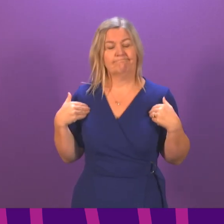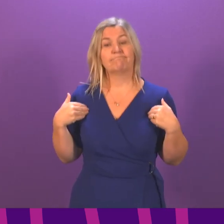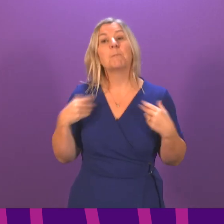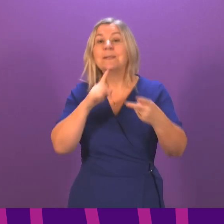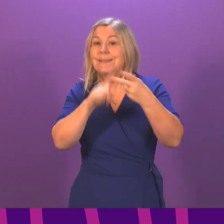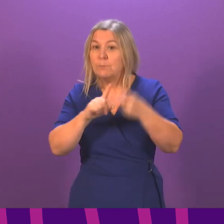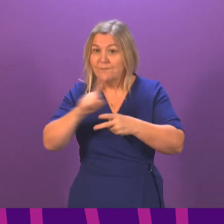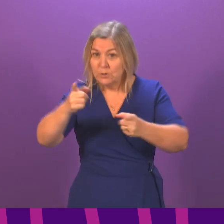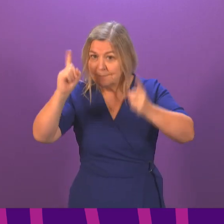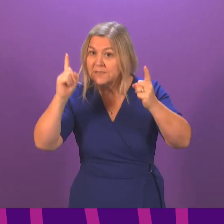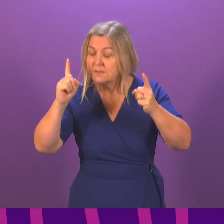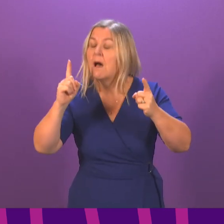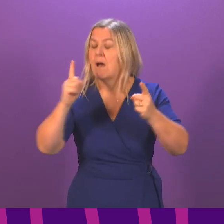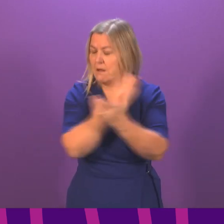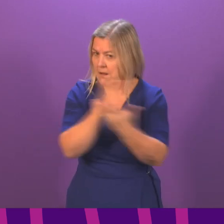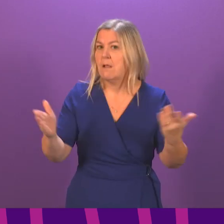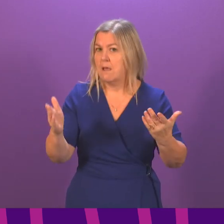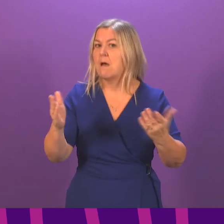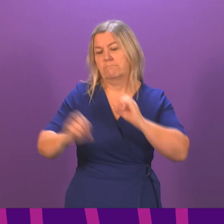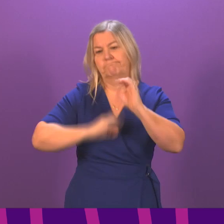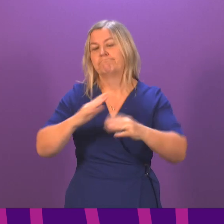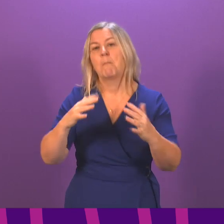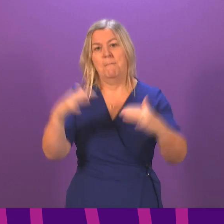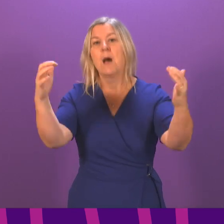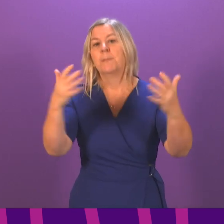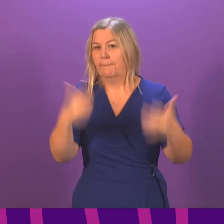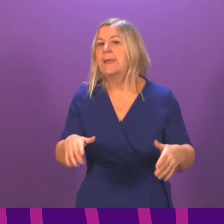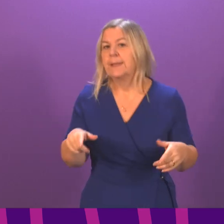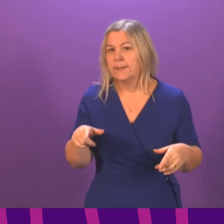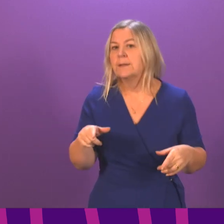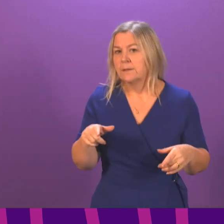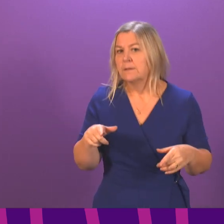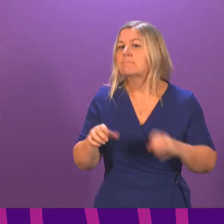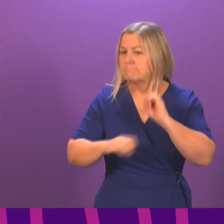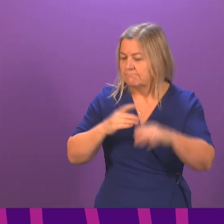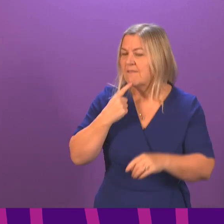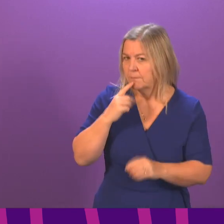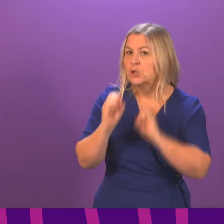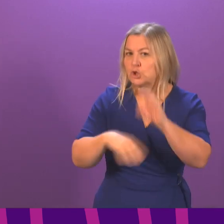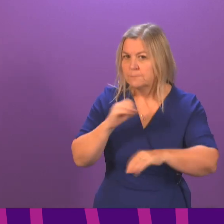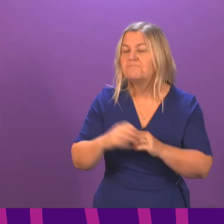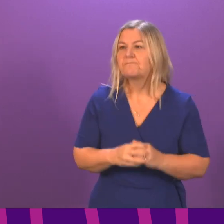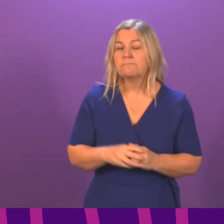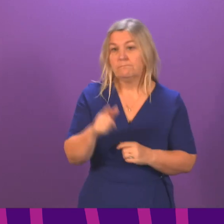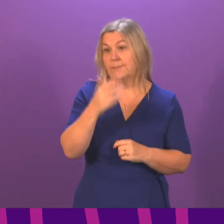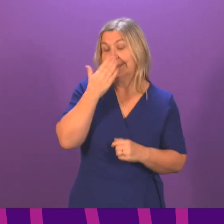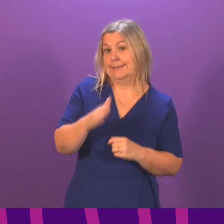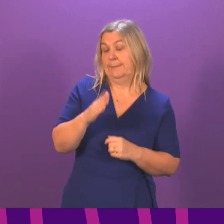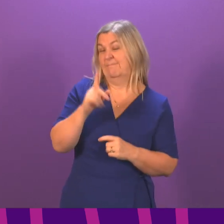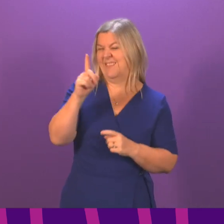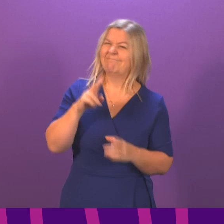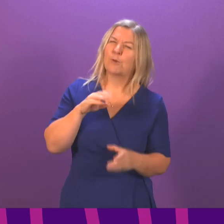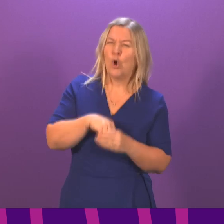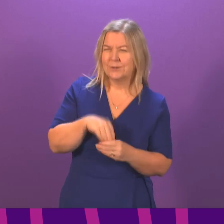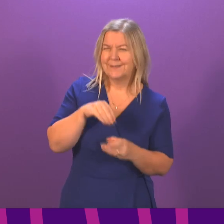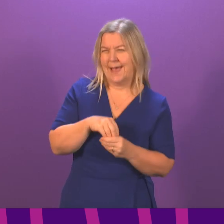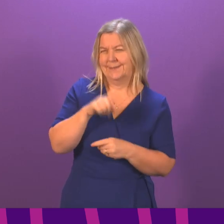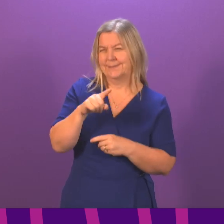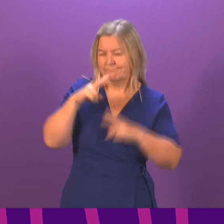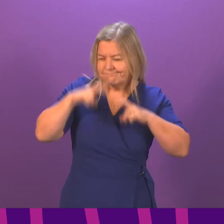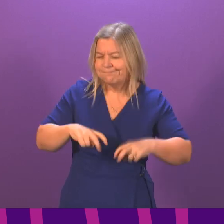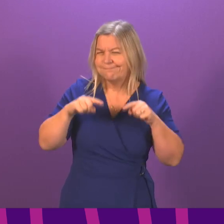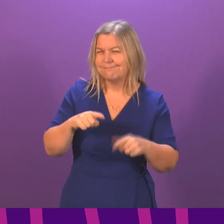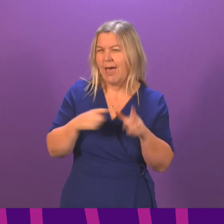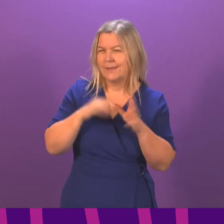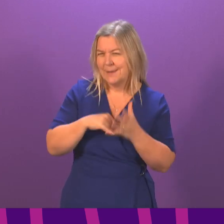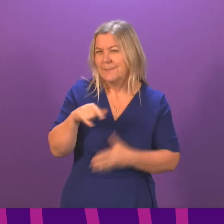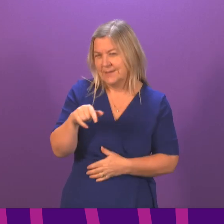Minister set out clearly to Parliament that ministers have to abide with the terms of